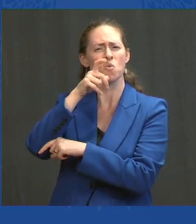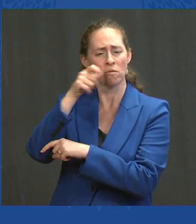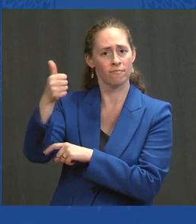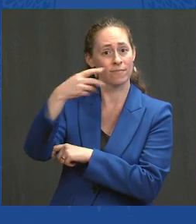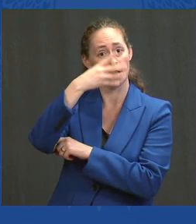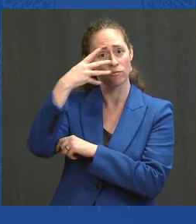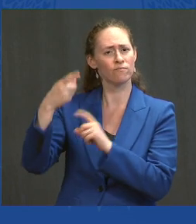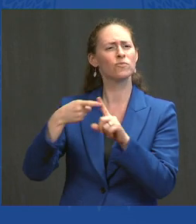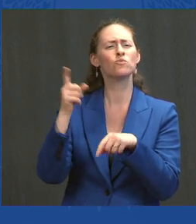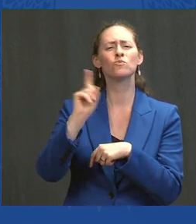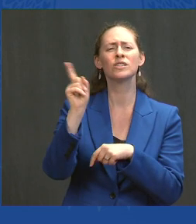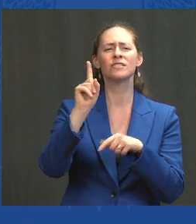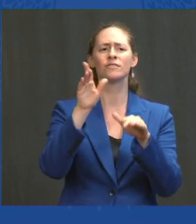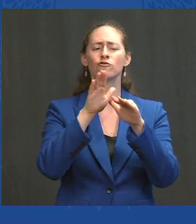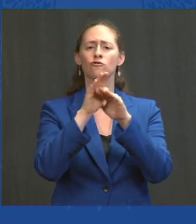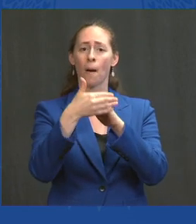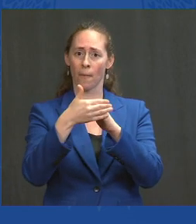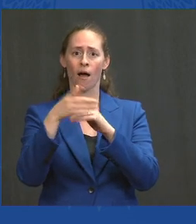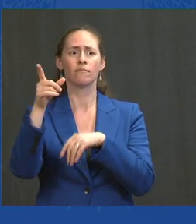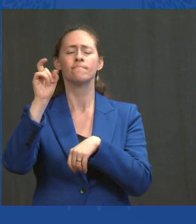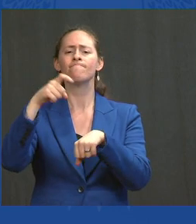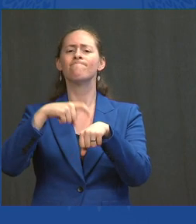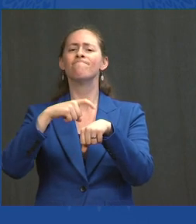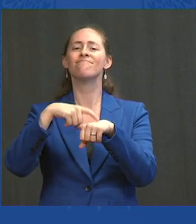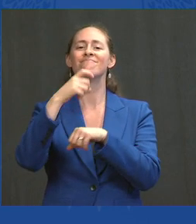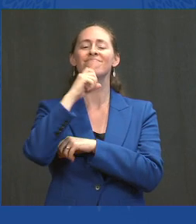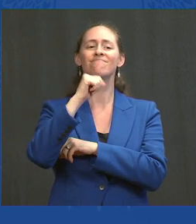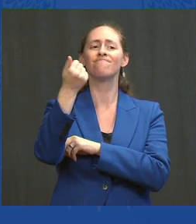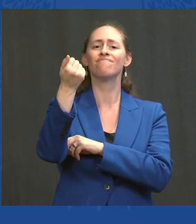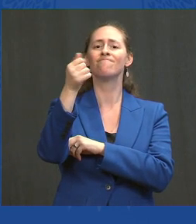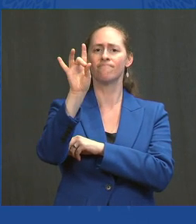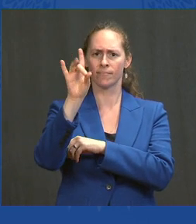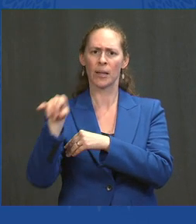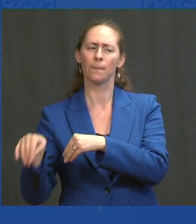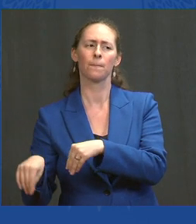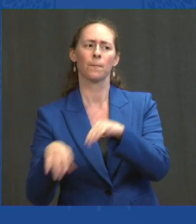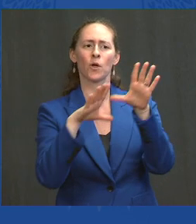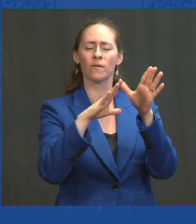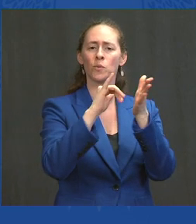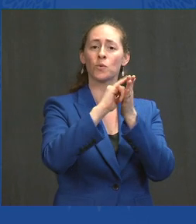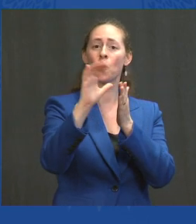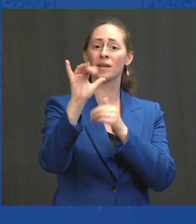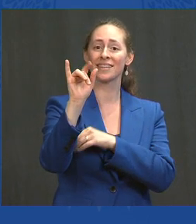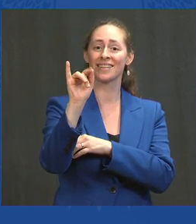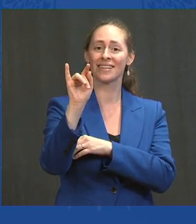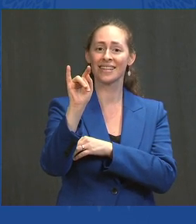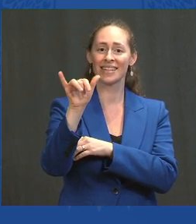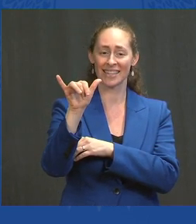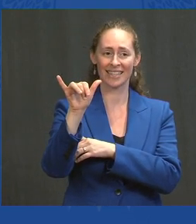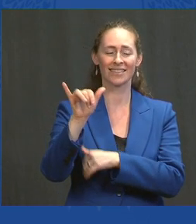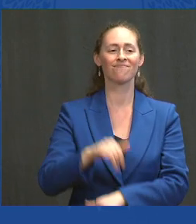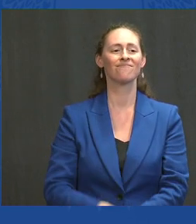And over the past -- I don't believe this -- 30 years -- she doesn't look 30 years old --